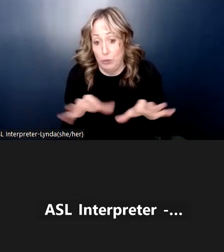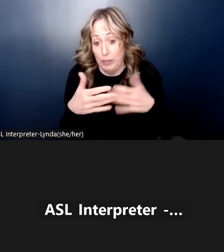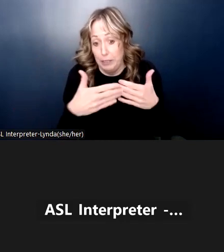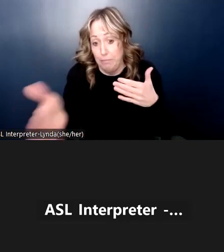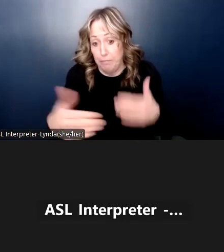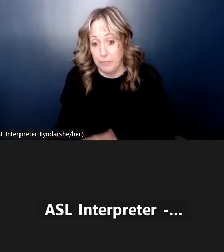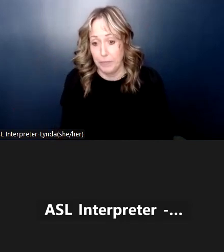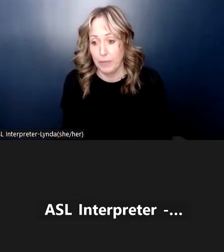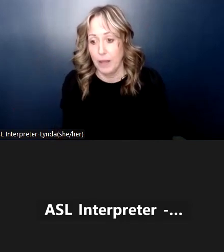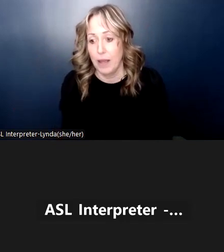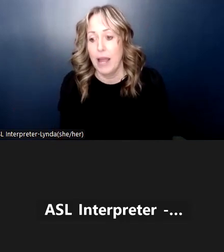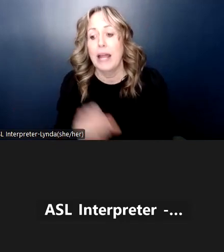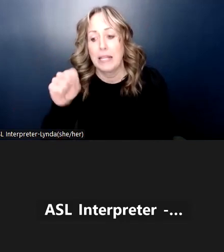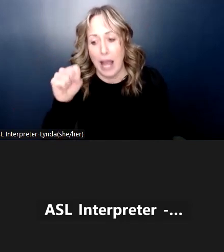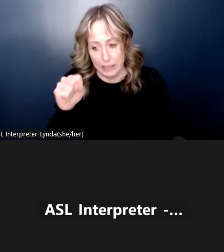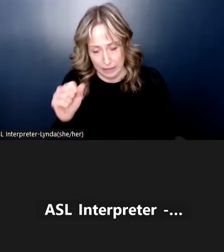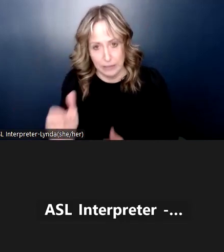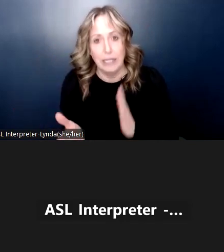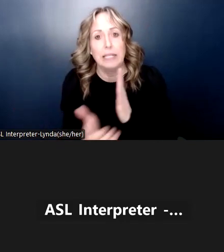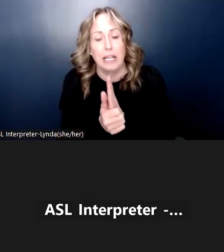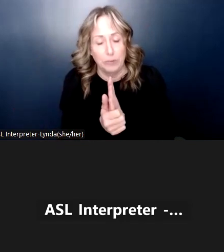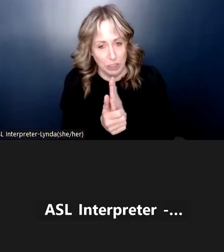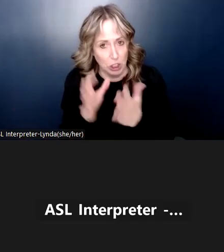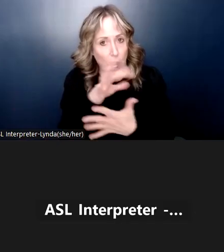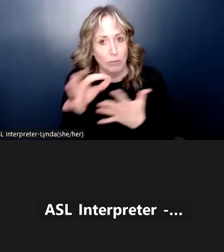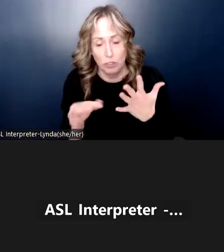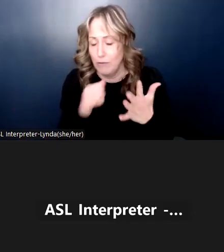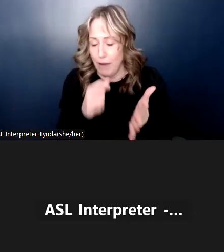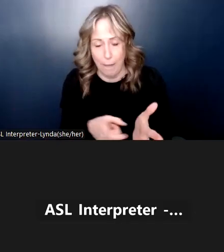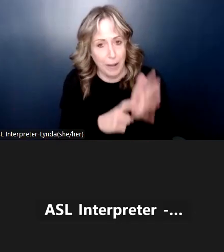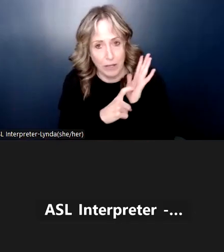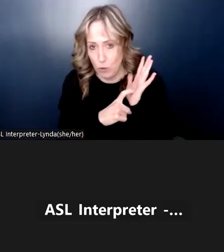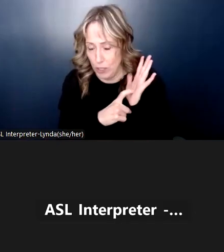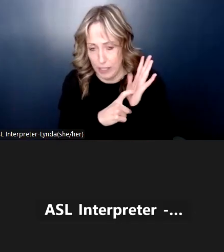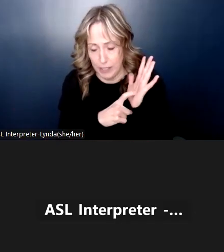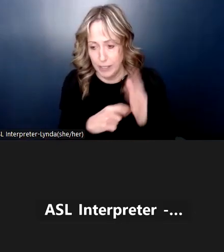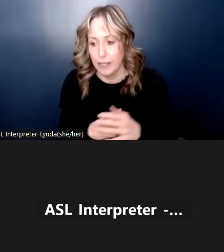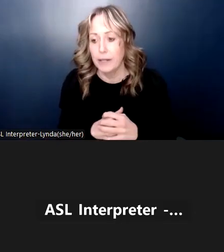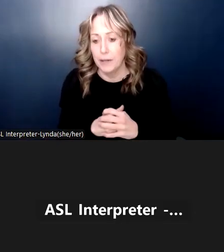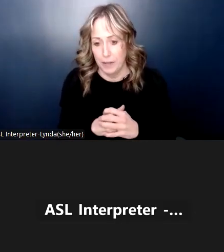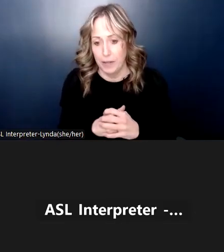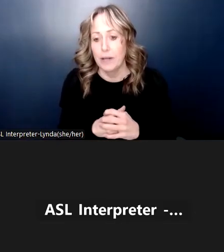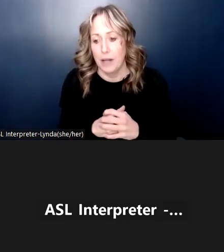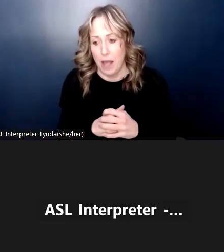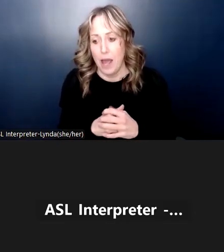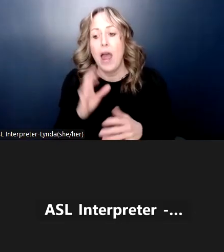And yes, attachments are optional. They are not mandatory. And we will like I said, there will be more communication